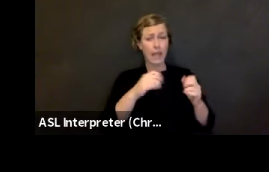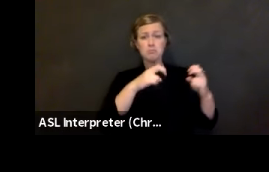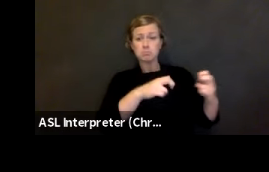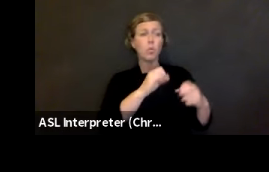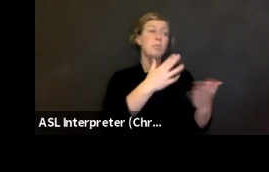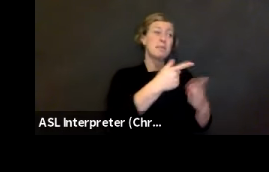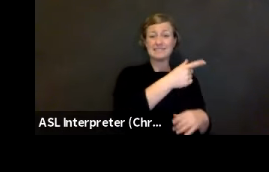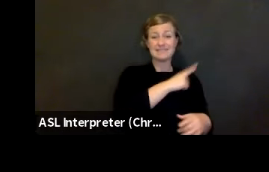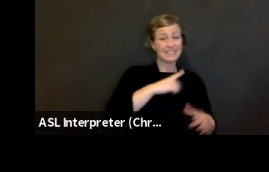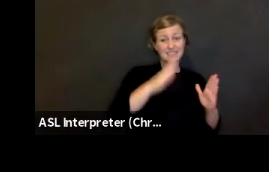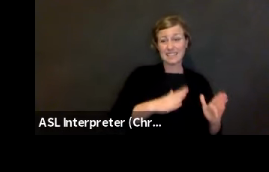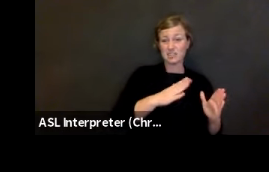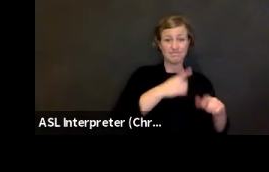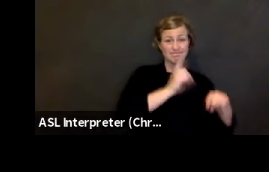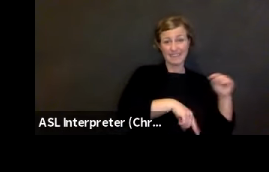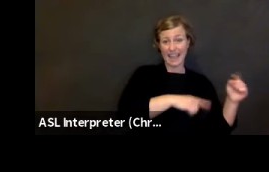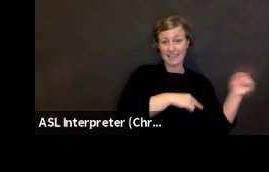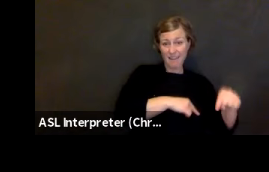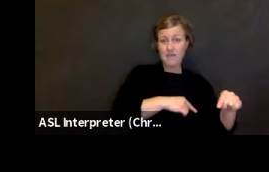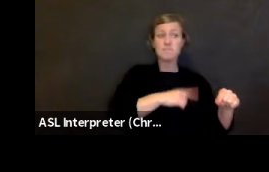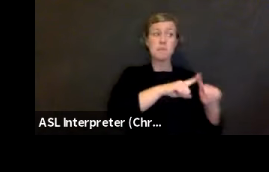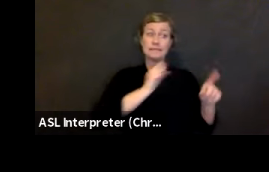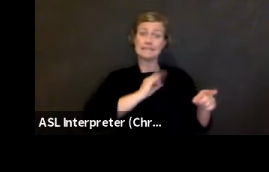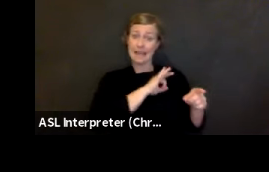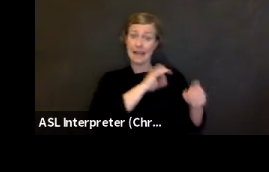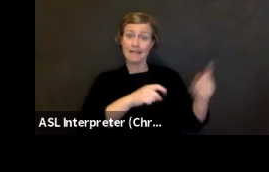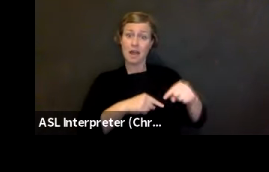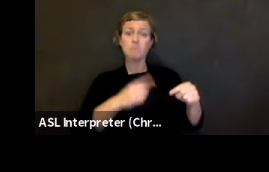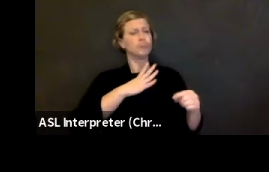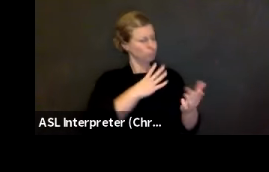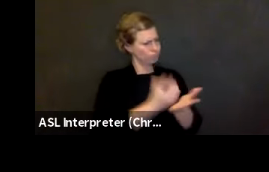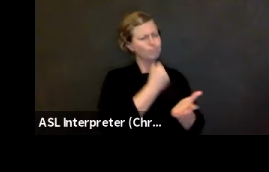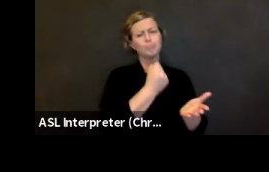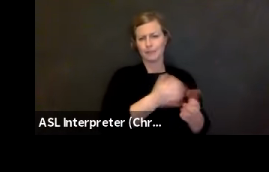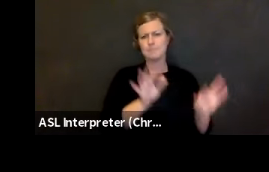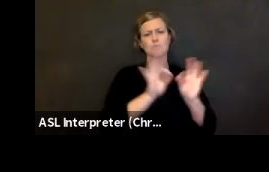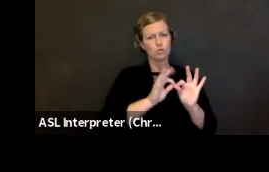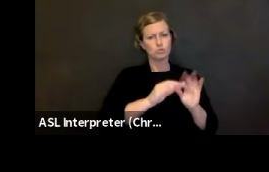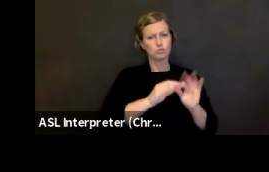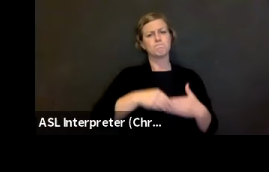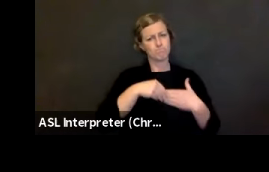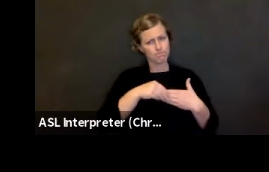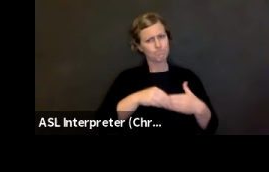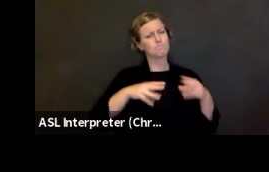you meet with staff instead of the lawmaker themselves, that's still very